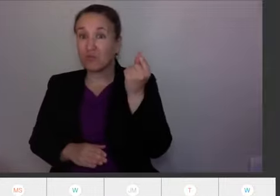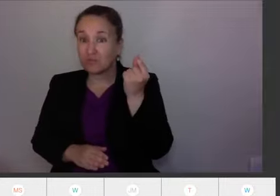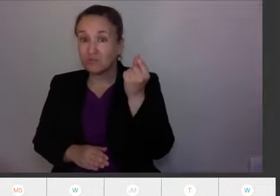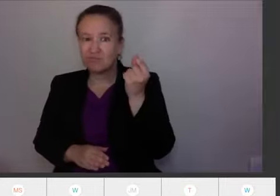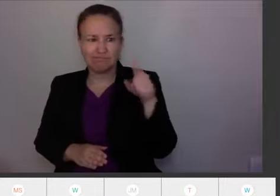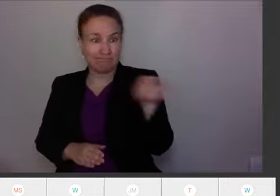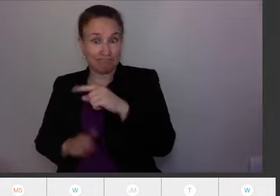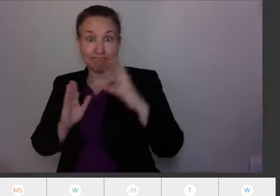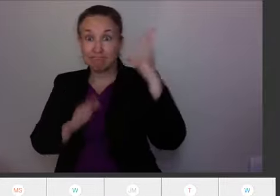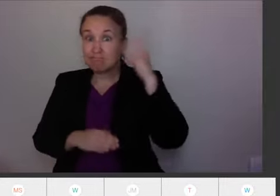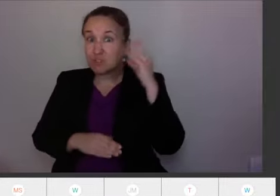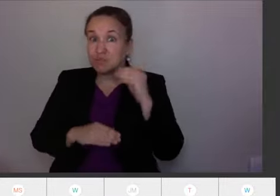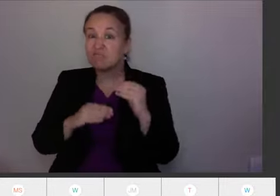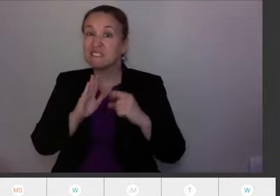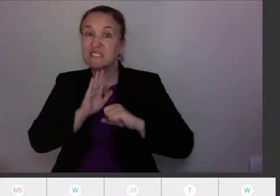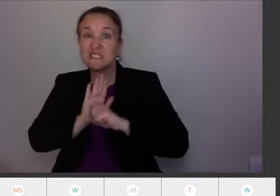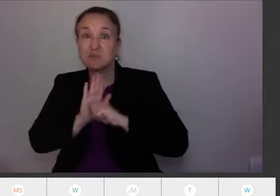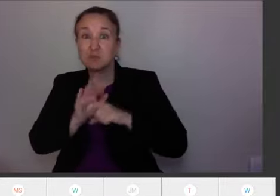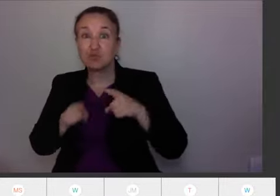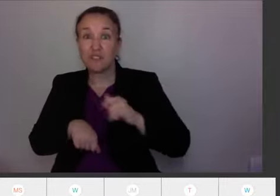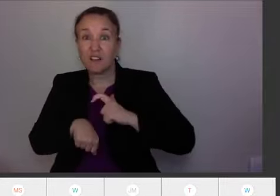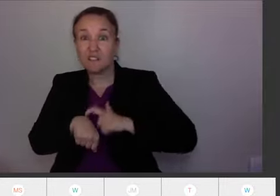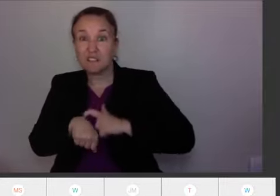symptoms at the time they participated in the sporting